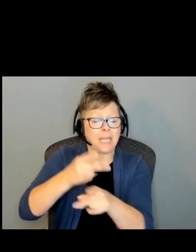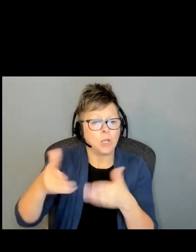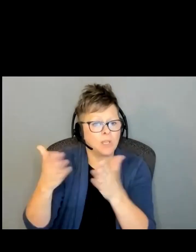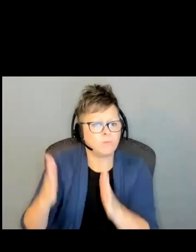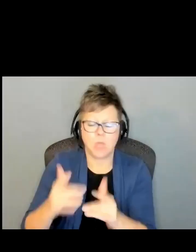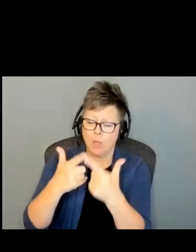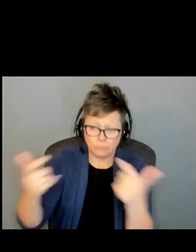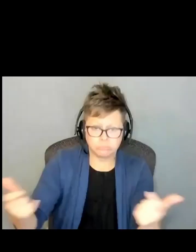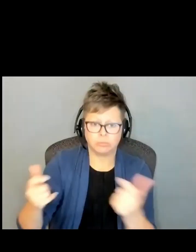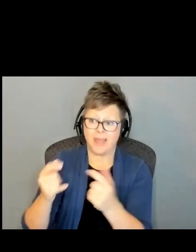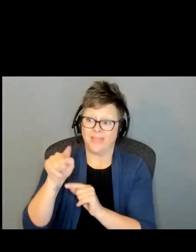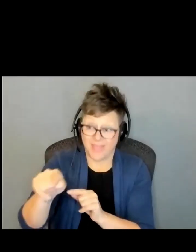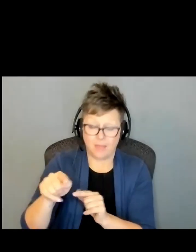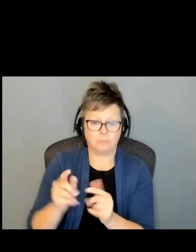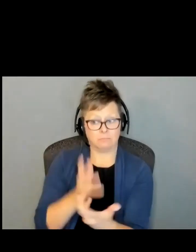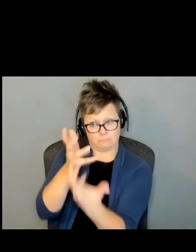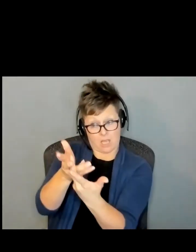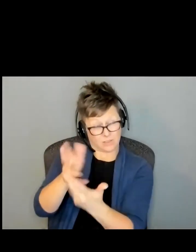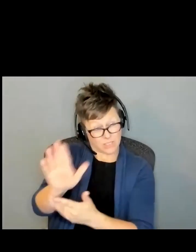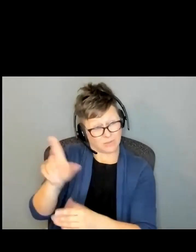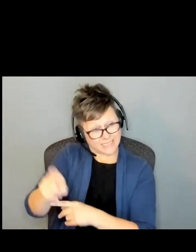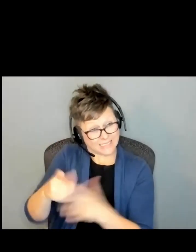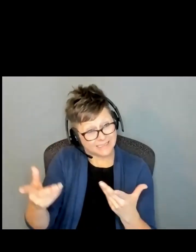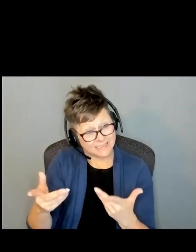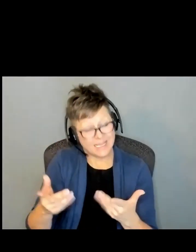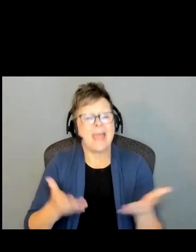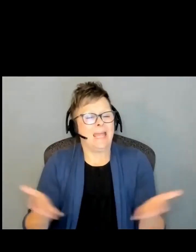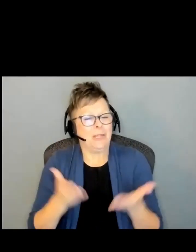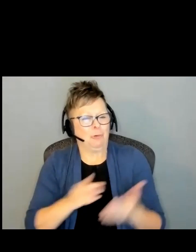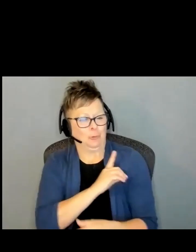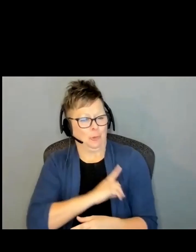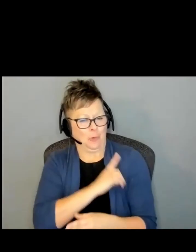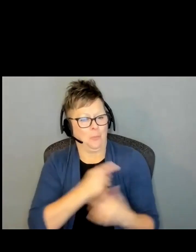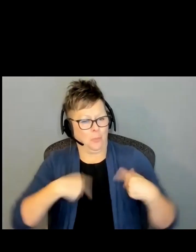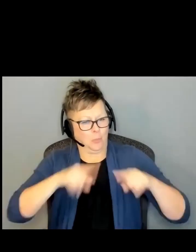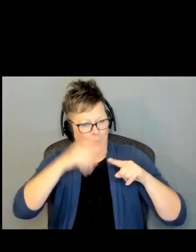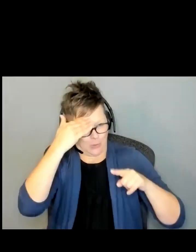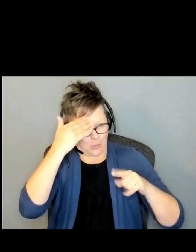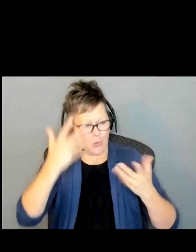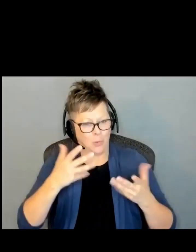An example of what we know in Durham, even when we are sending families to Sick Kids,